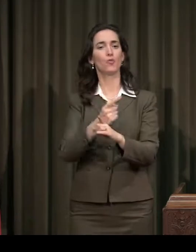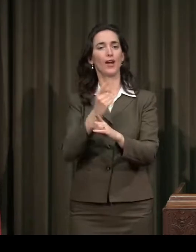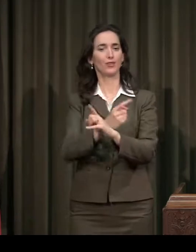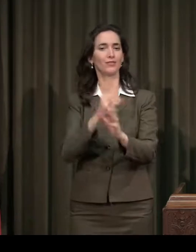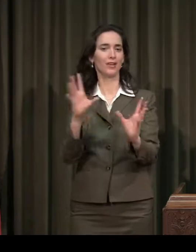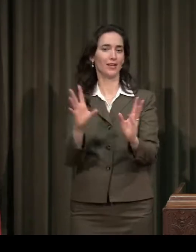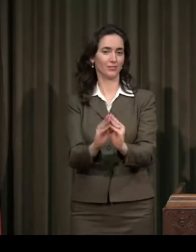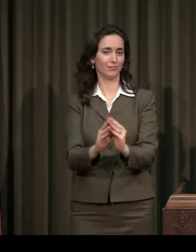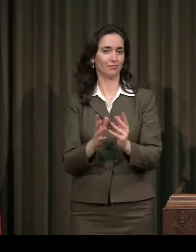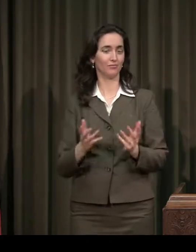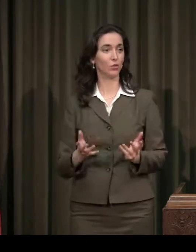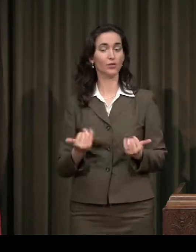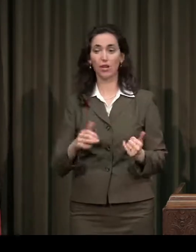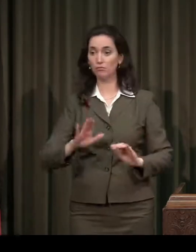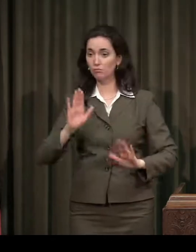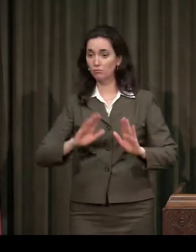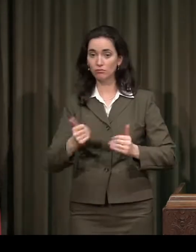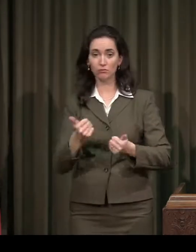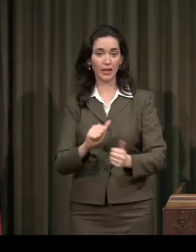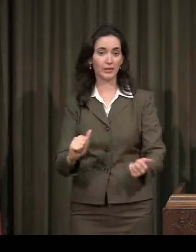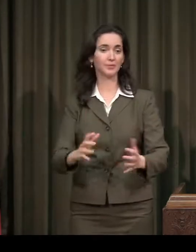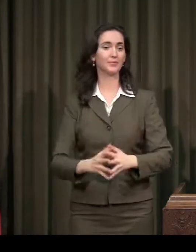I'll take any questions